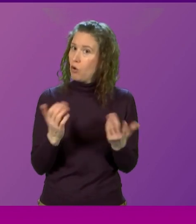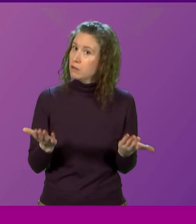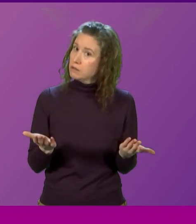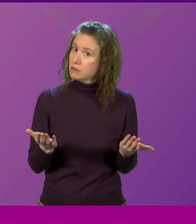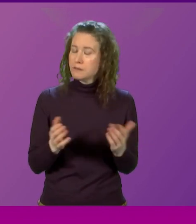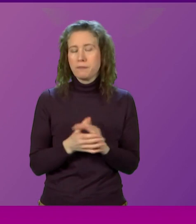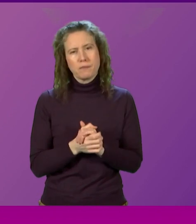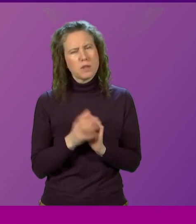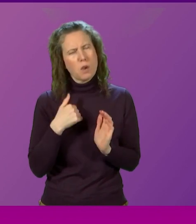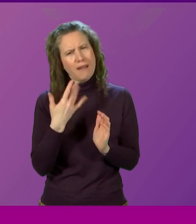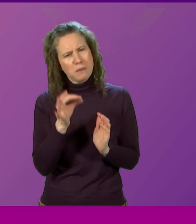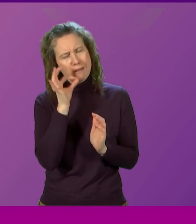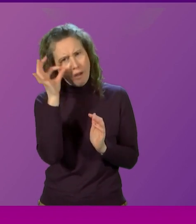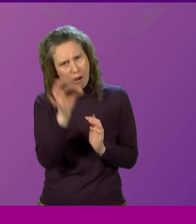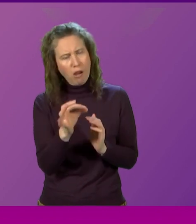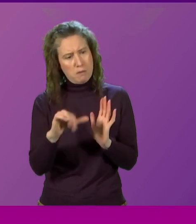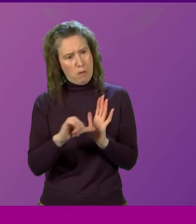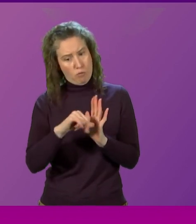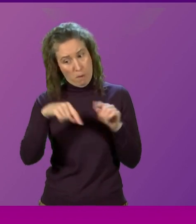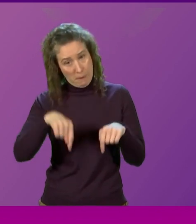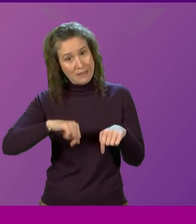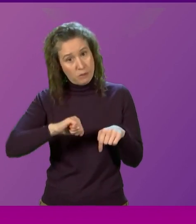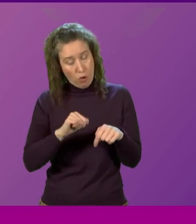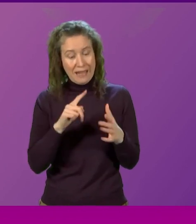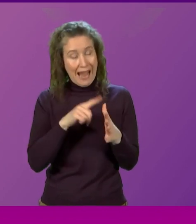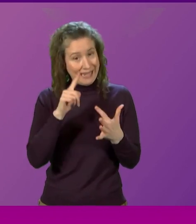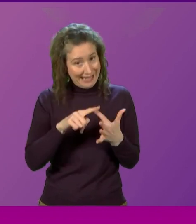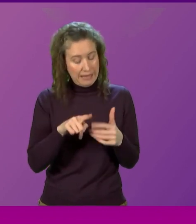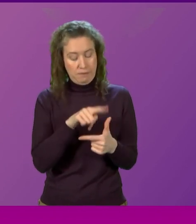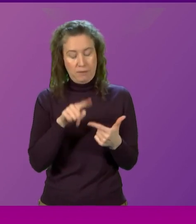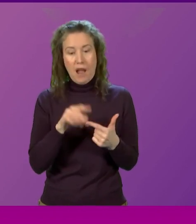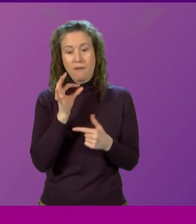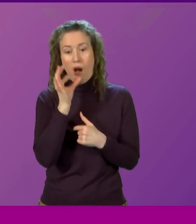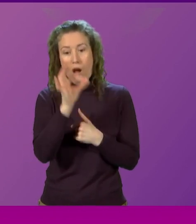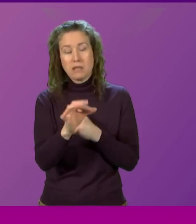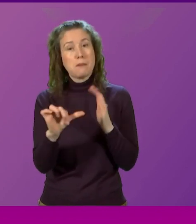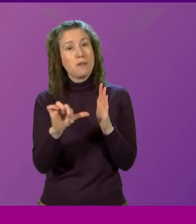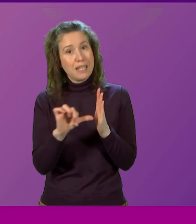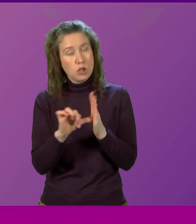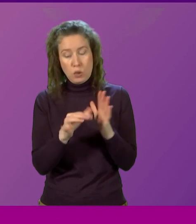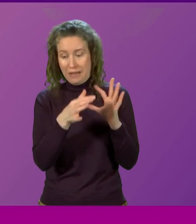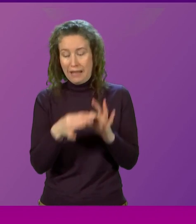I have asked about the problems in our A and E departments and I have asked about the issue of delayed discharge.